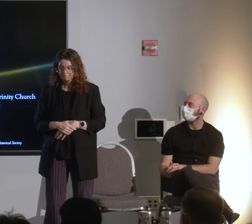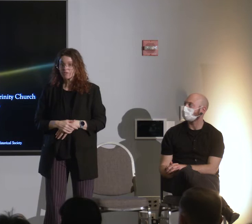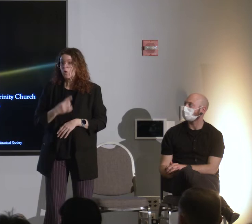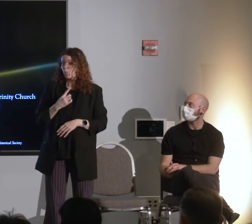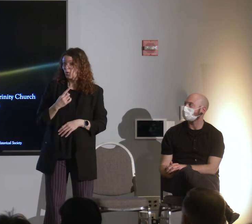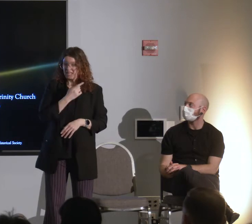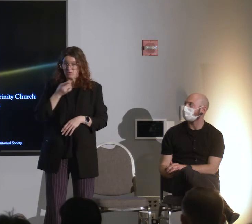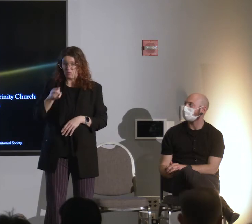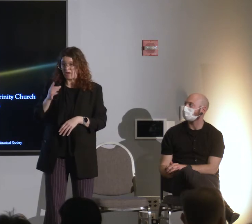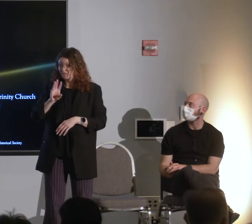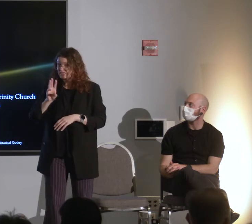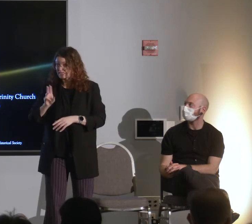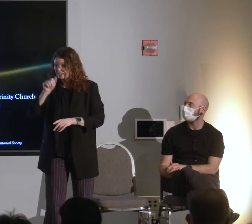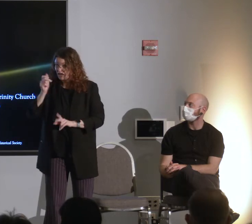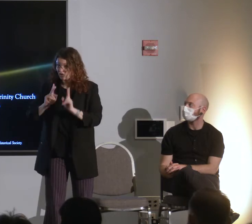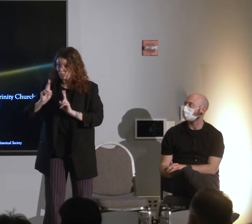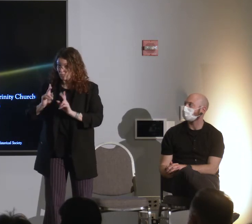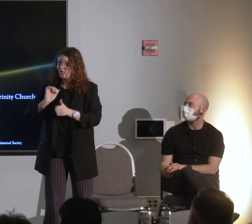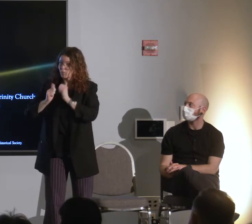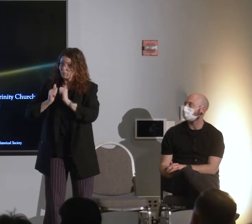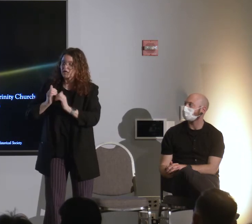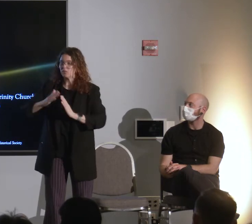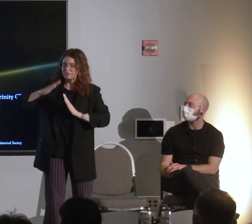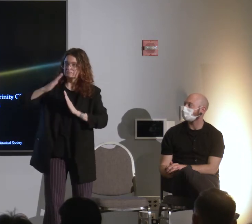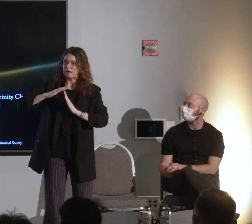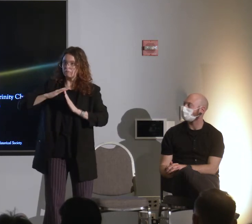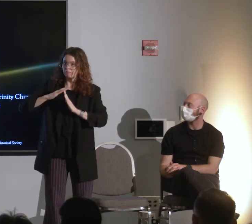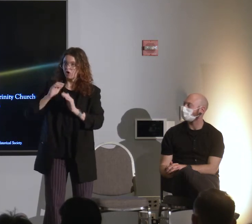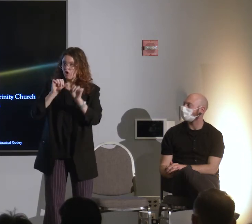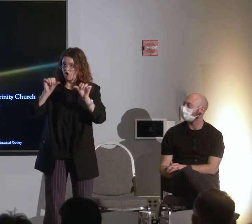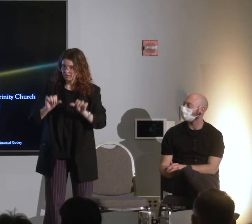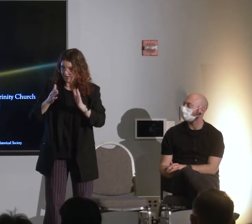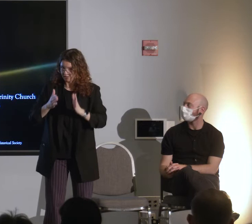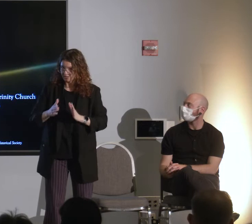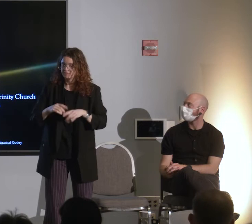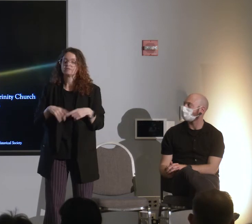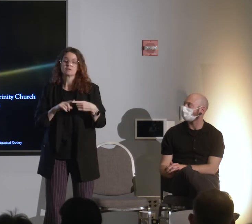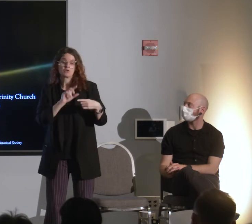Richardson's firm would be competing with the best architects in the country, including the redoubtable, Richard Morris Hunt,